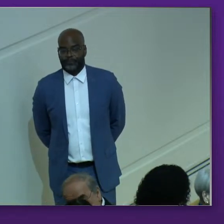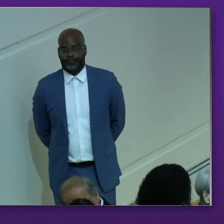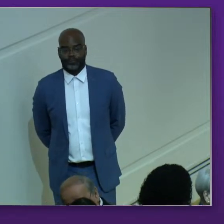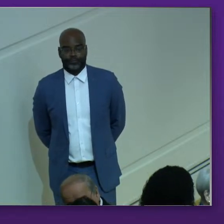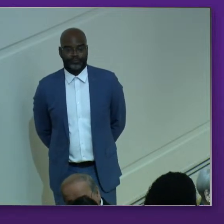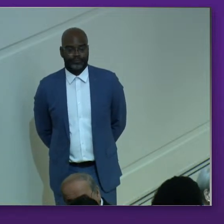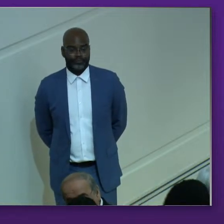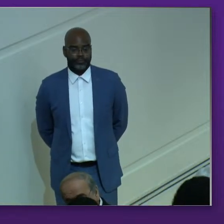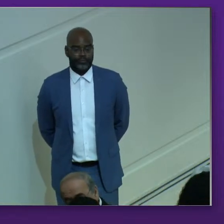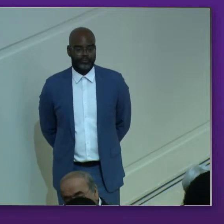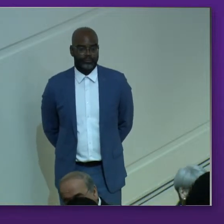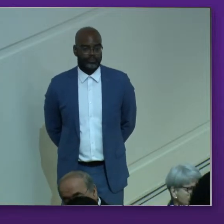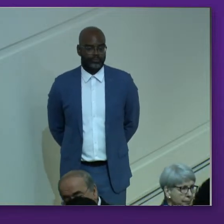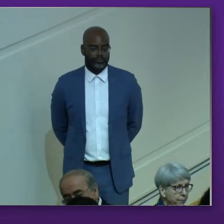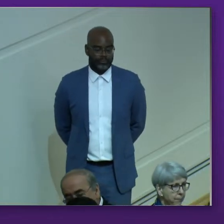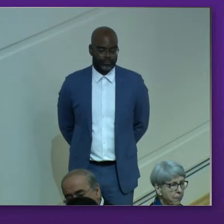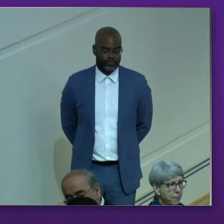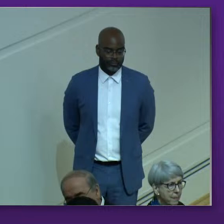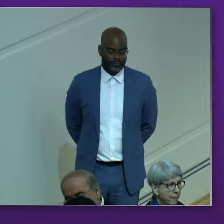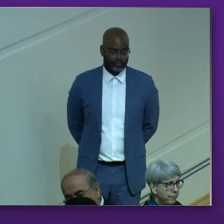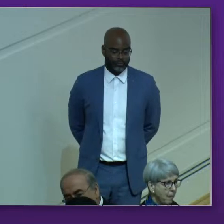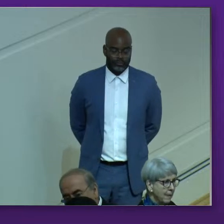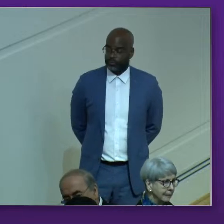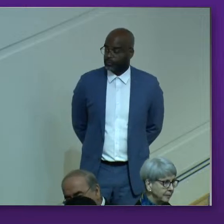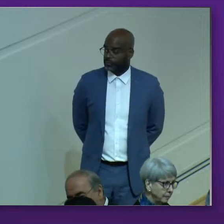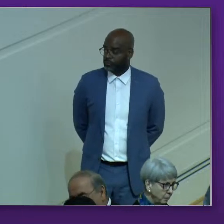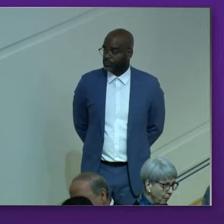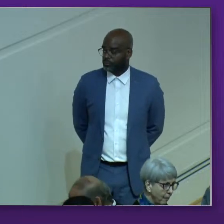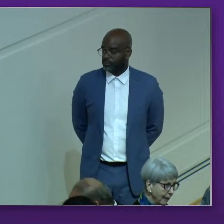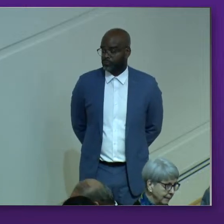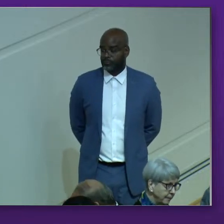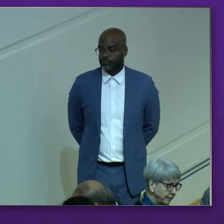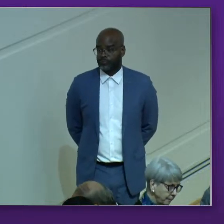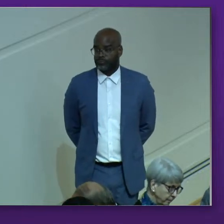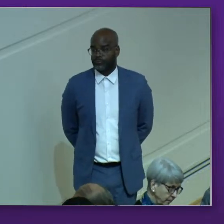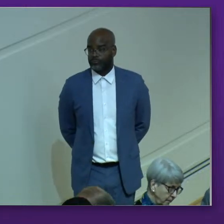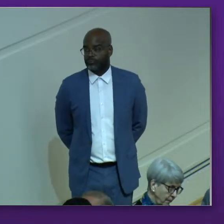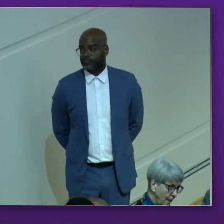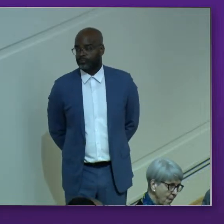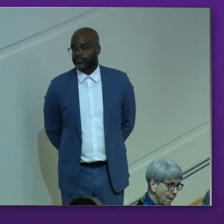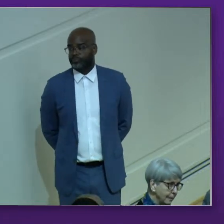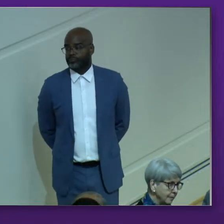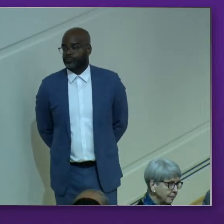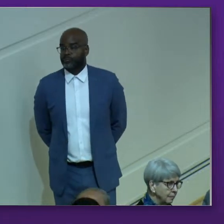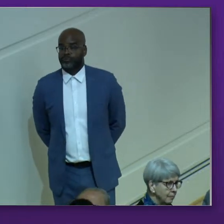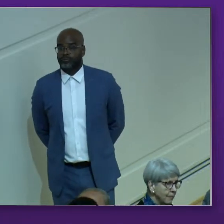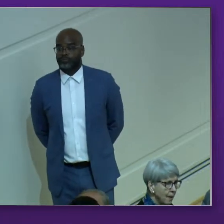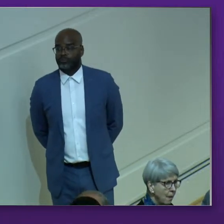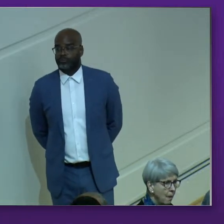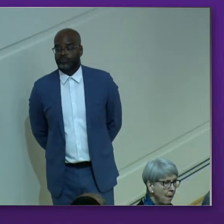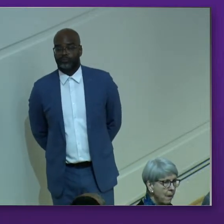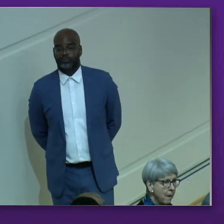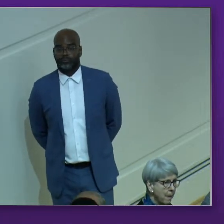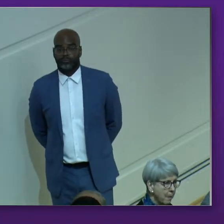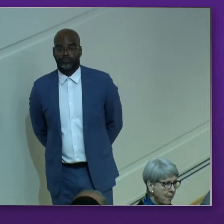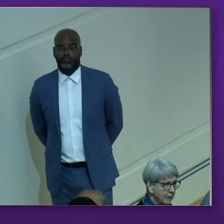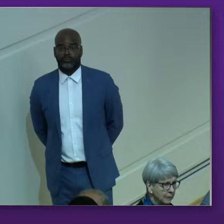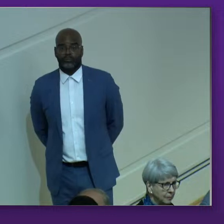IT'S A BEAUTIFUL THING. ONE THING WE DO WITH THE CULTURAL COMPETENCY. THAT'S LIKE A CLASS THAT WE ARE